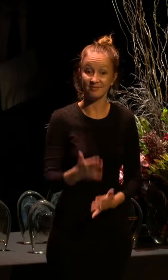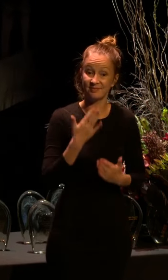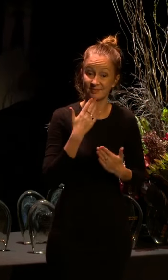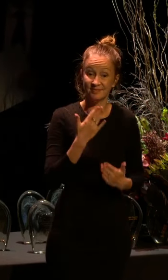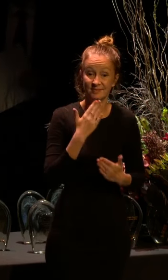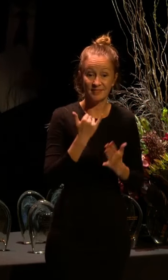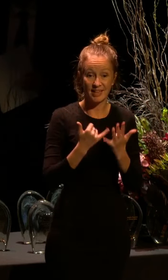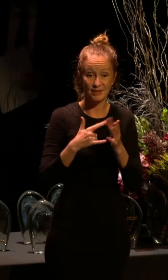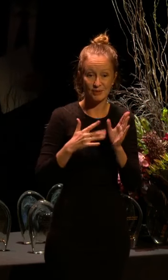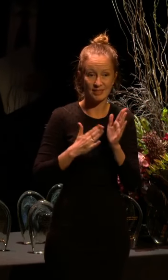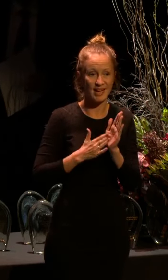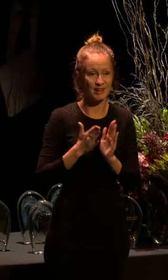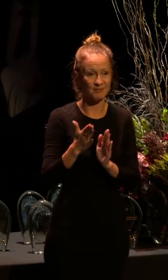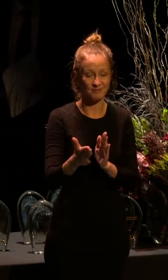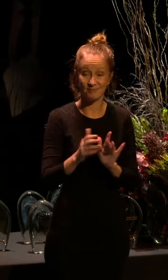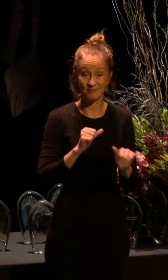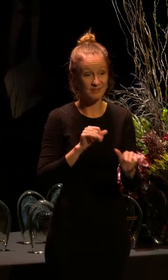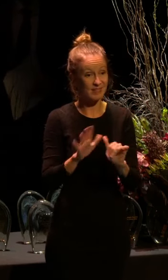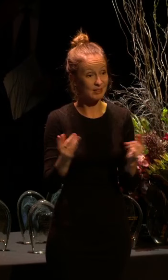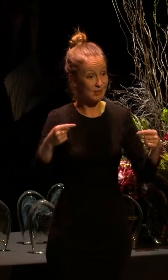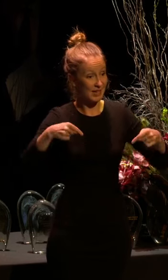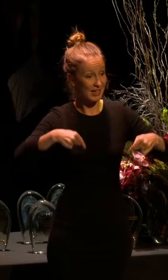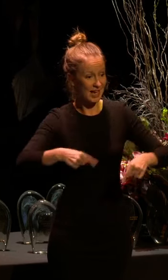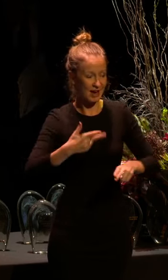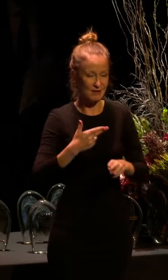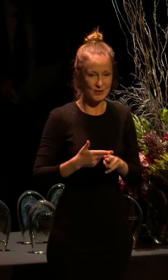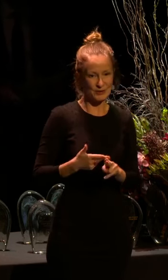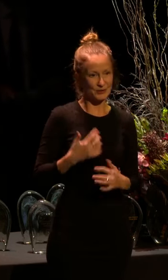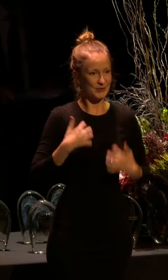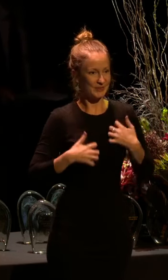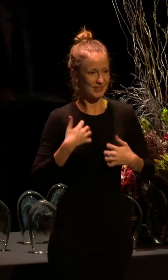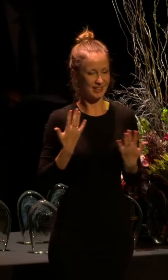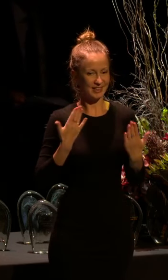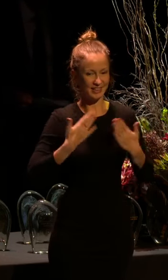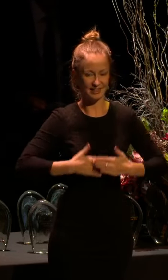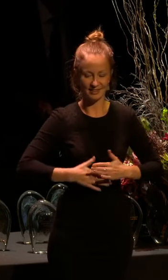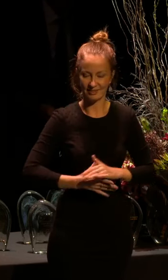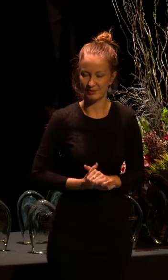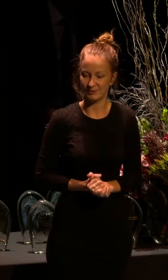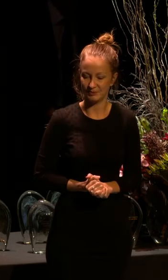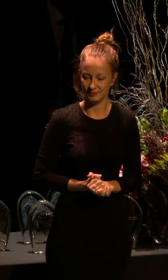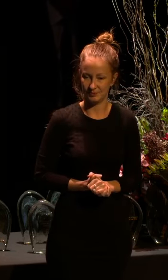and it is great to be here for this glittering night of nights for the artistic community.